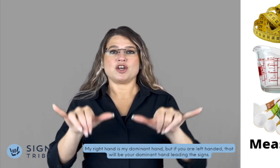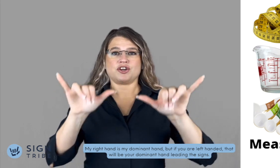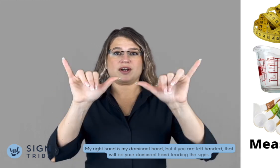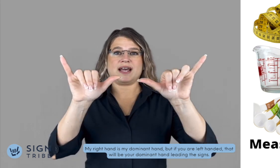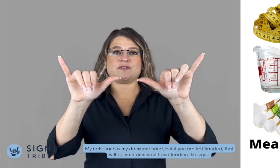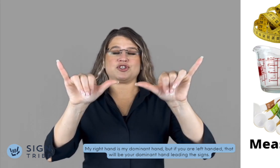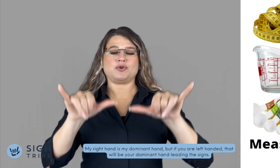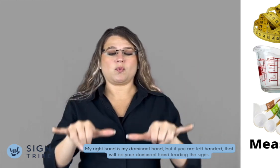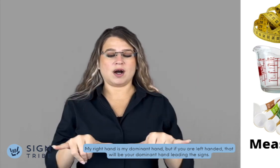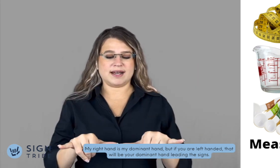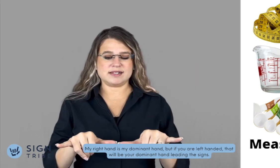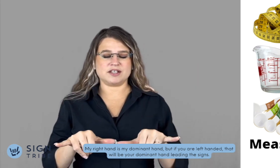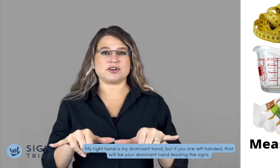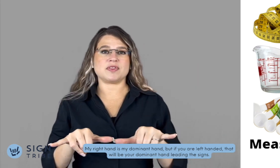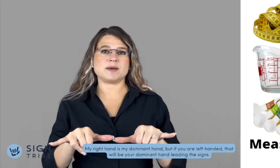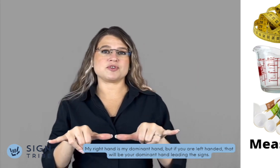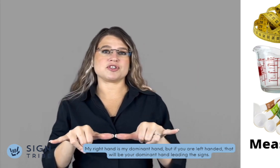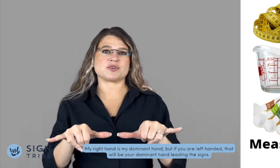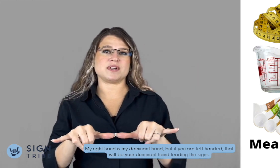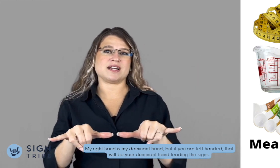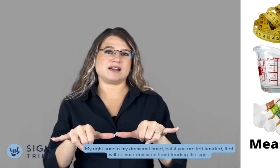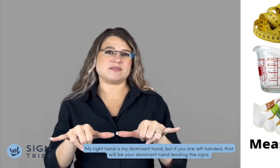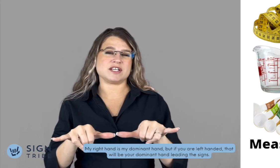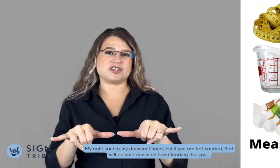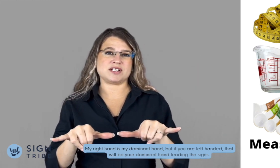You're going to have two Y's and your thumbs are just going to kind of touch